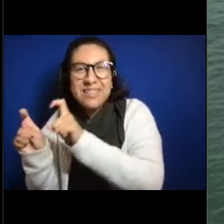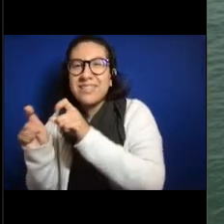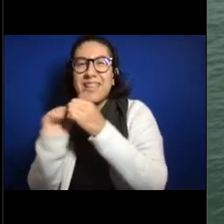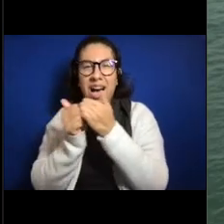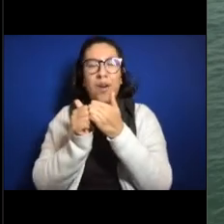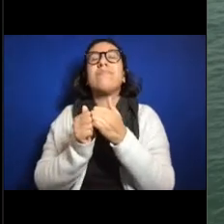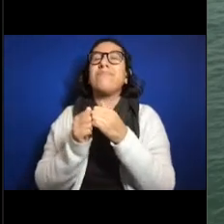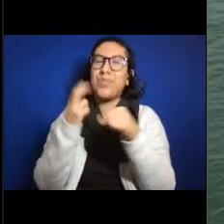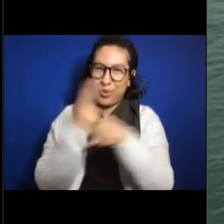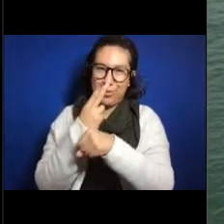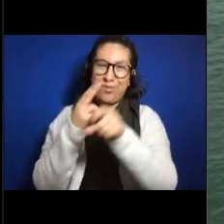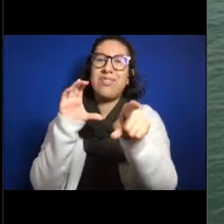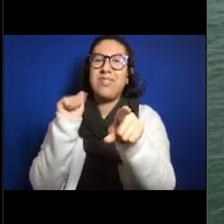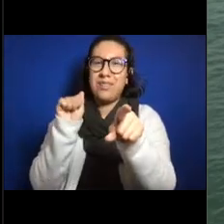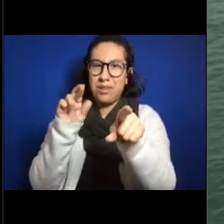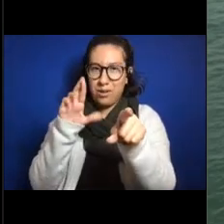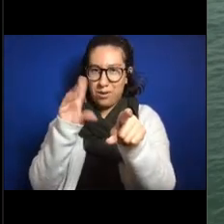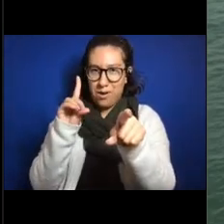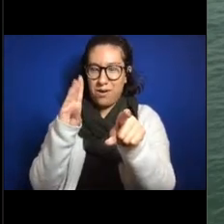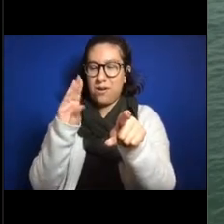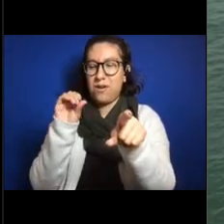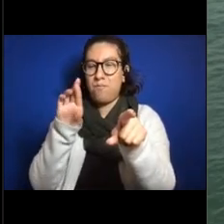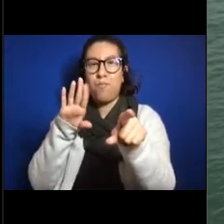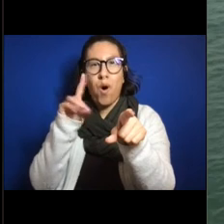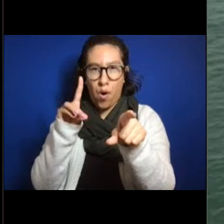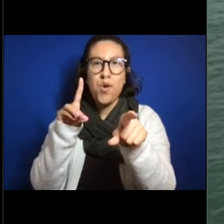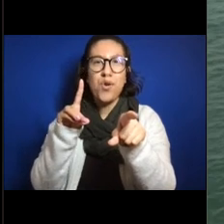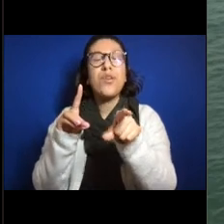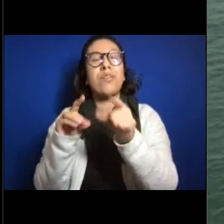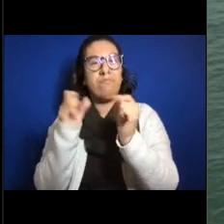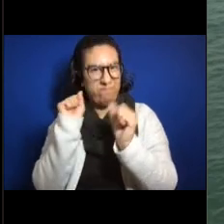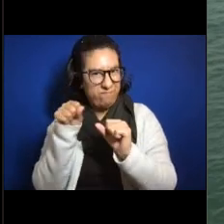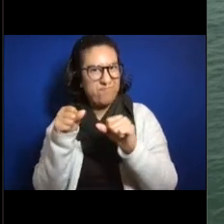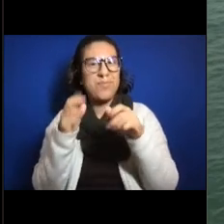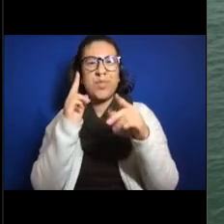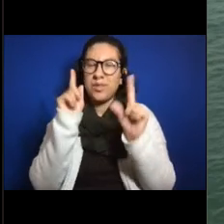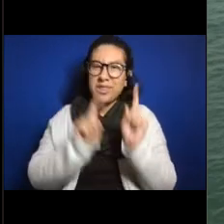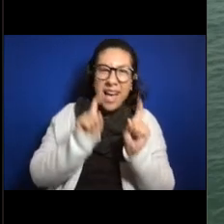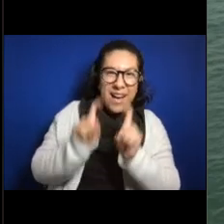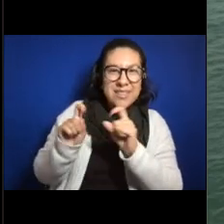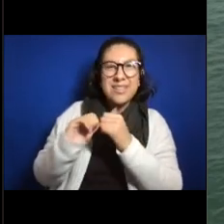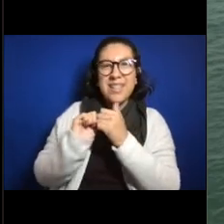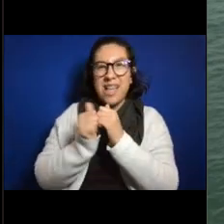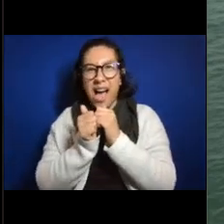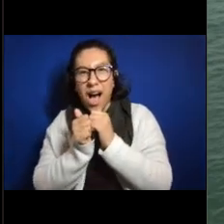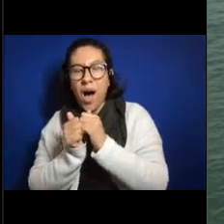around to help communicate their ideas and even to help themselves understand what it might look like.